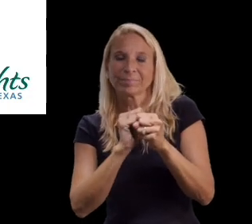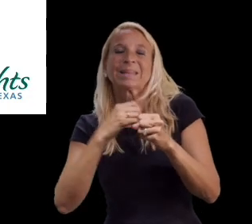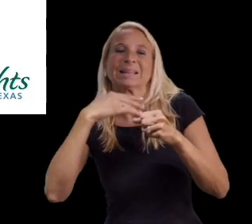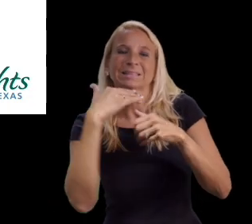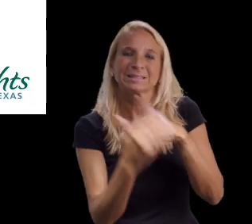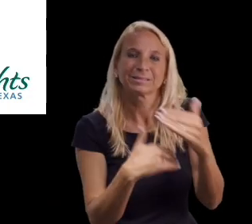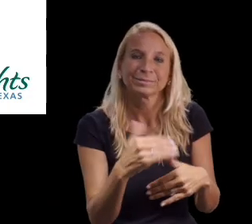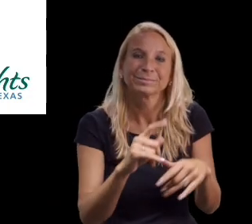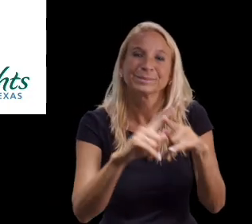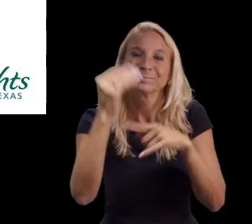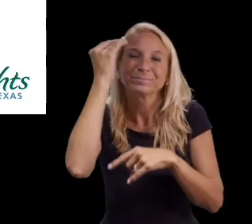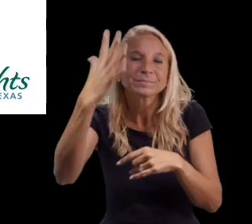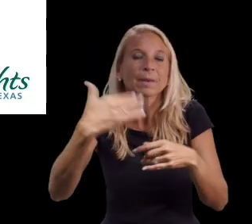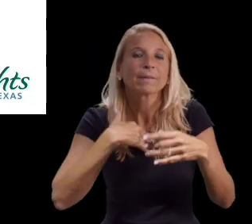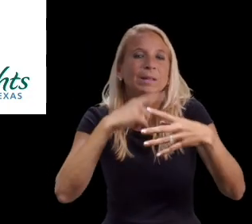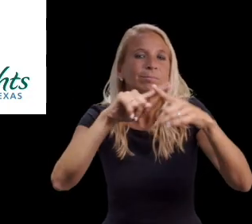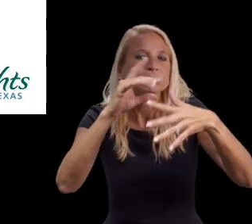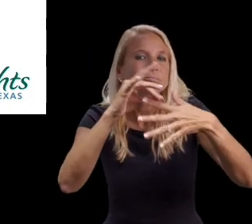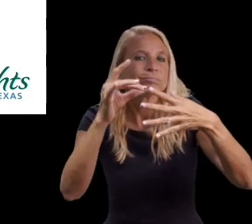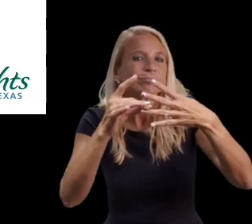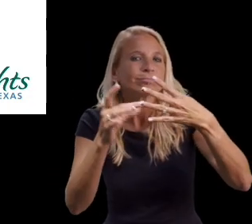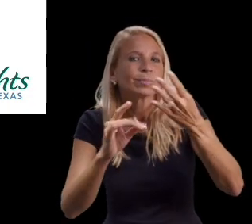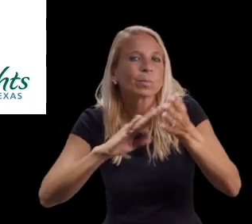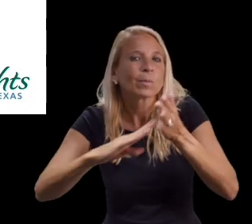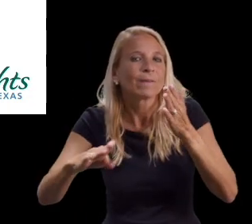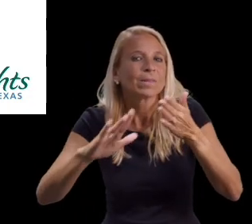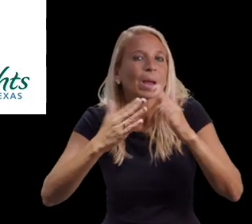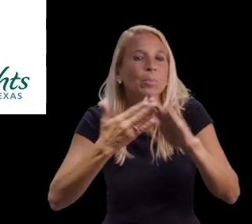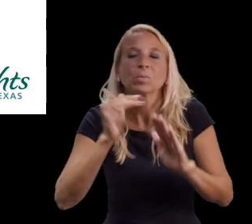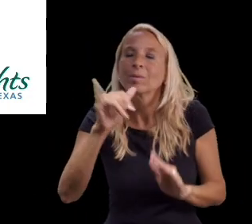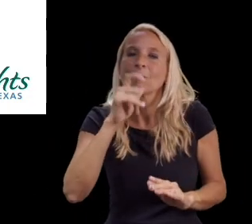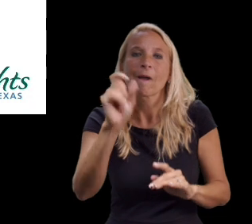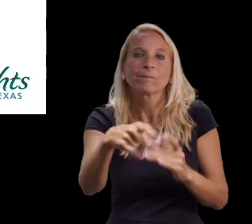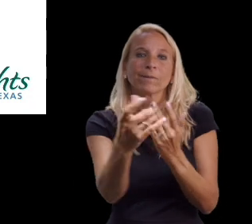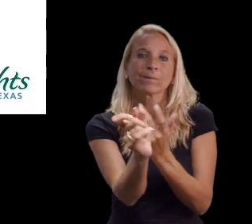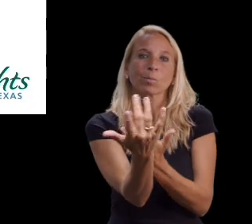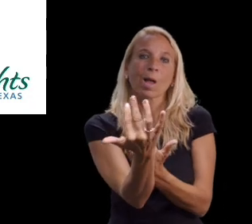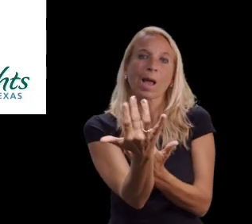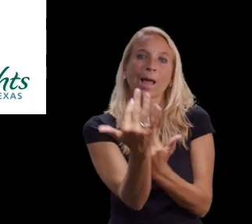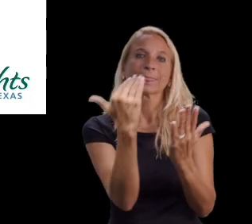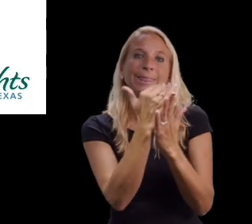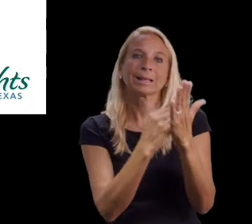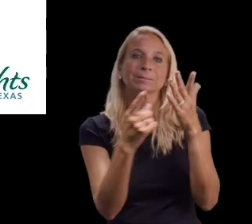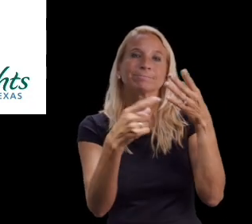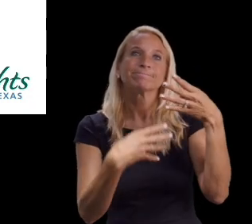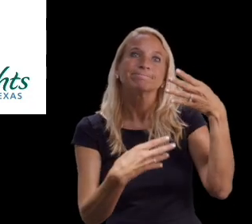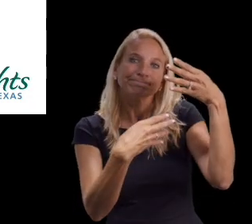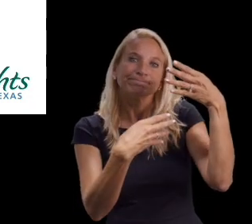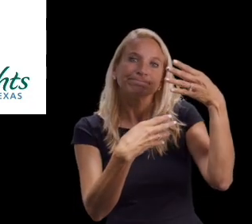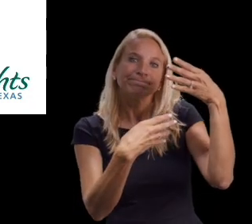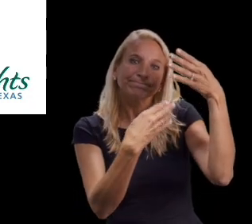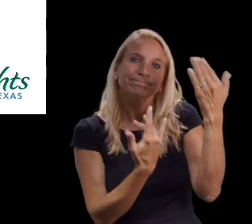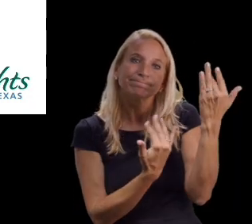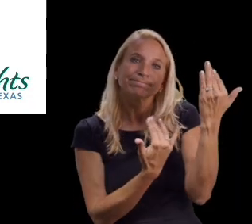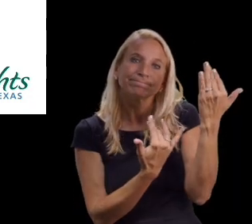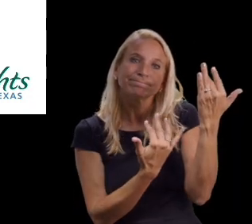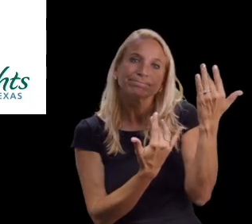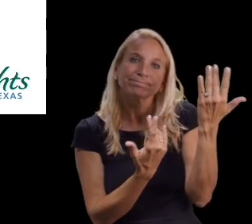However, there are some options to access waivers in the community that do not require waiting list,